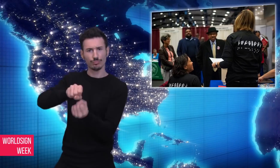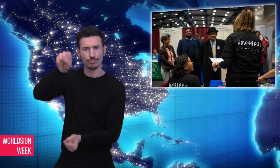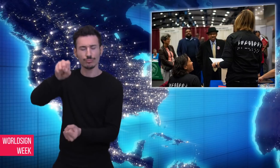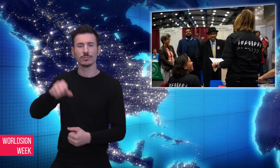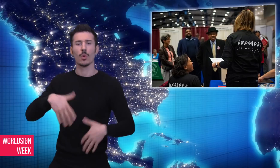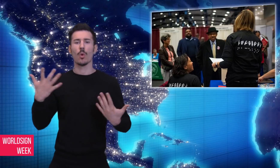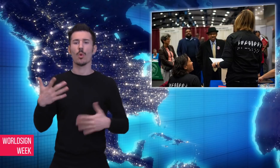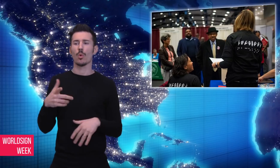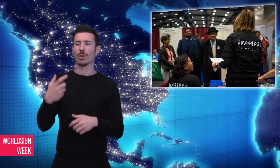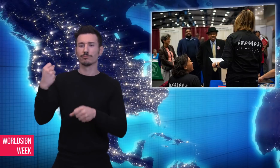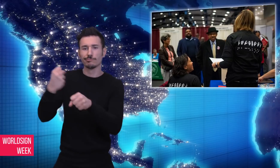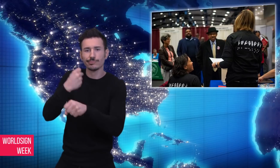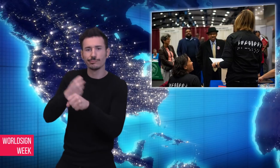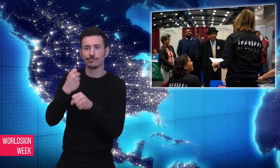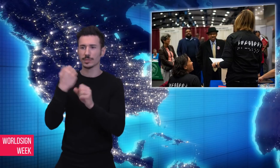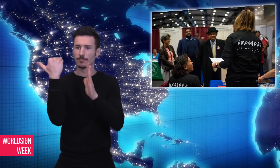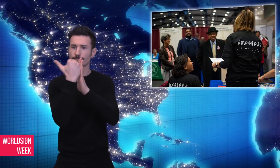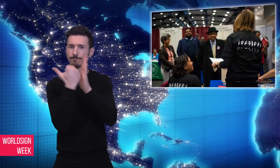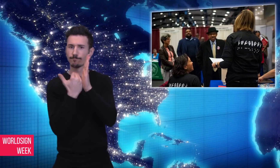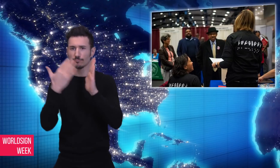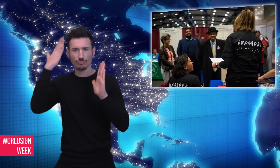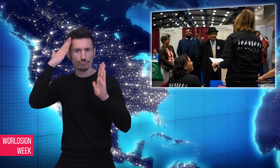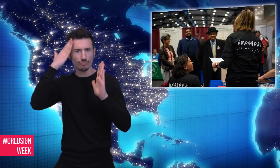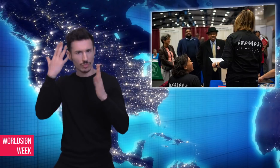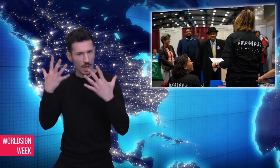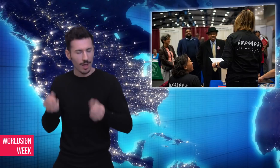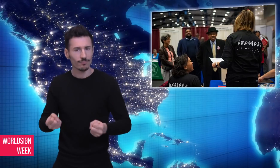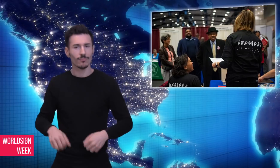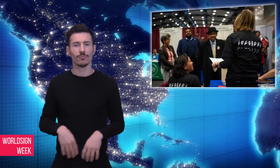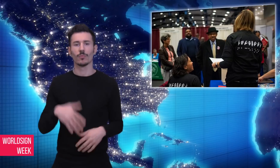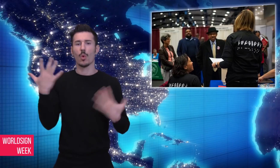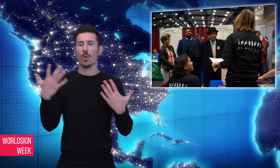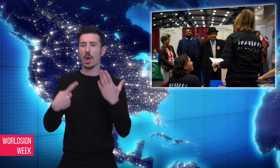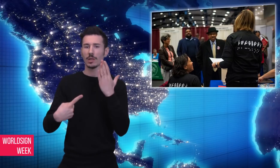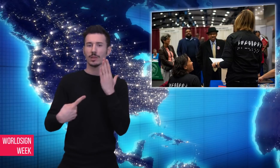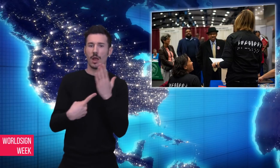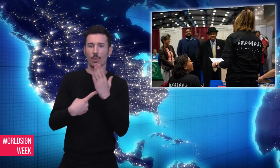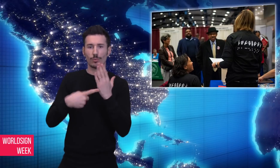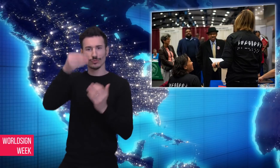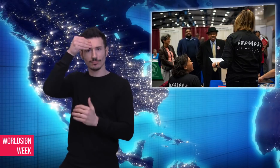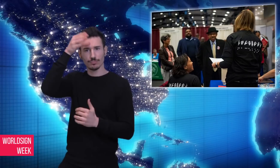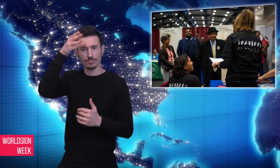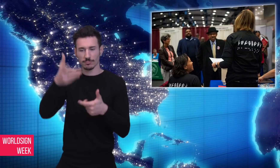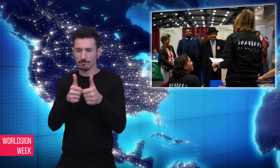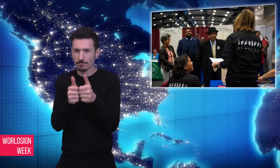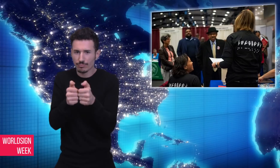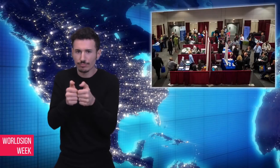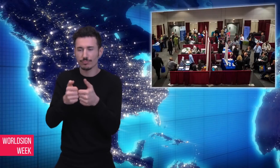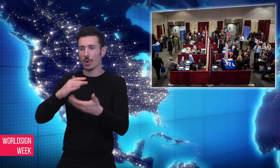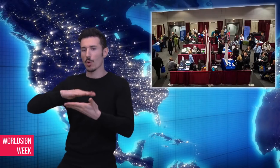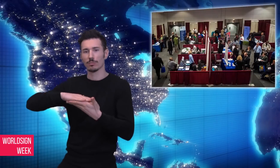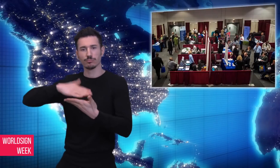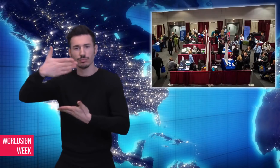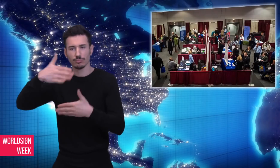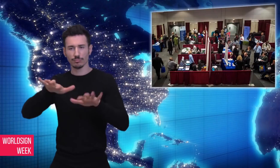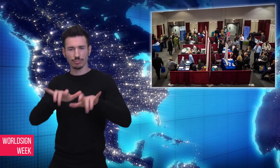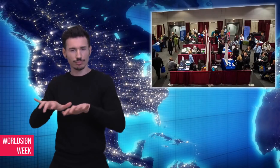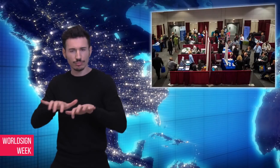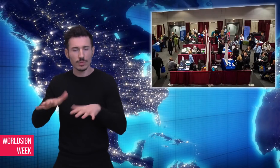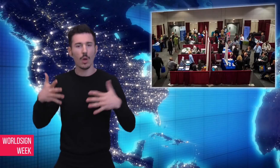their job search process to secure employment.